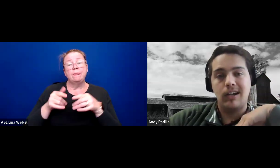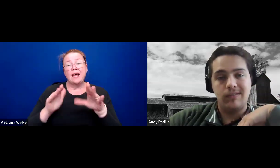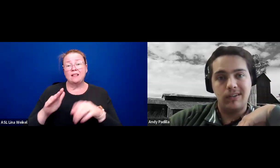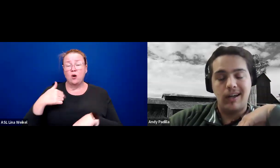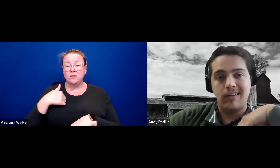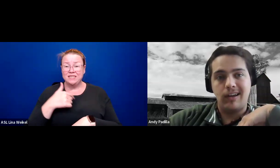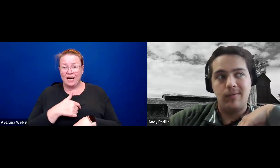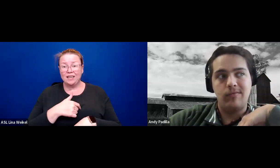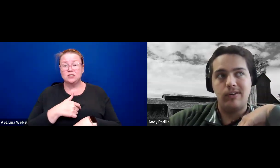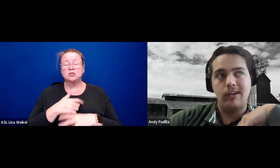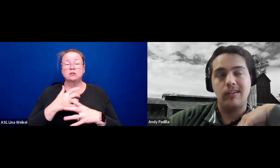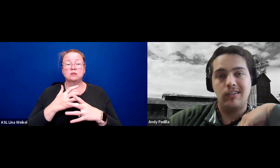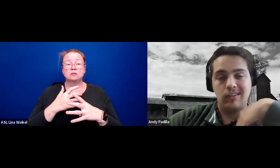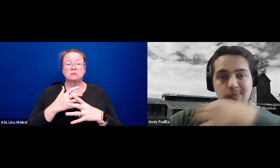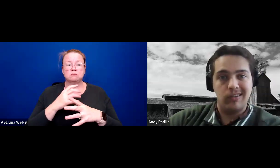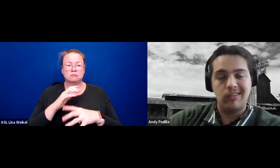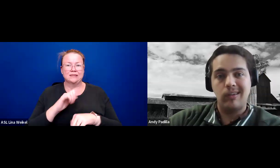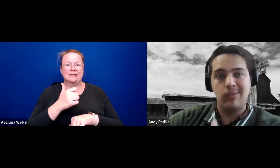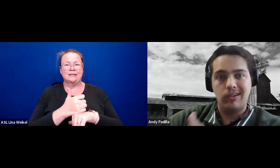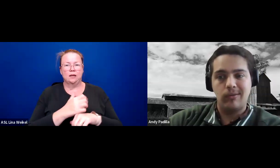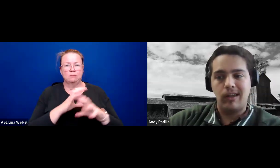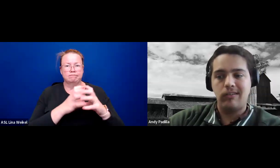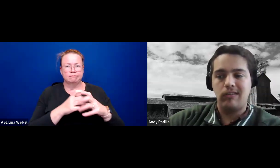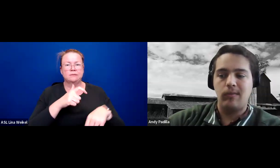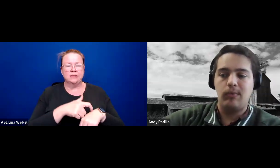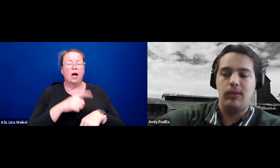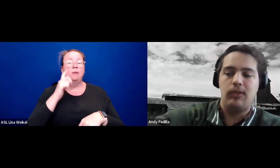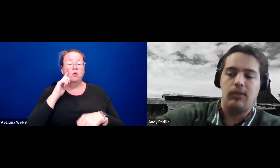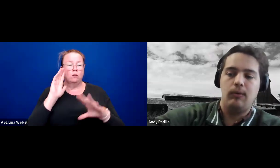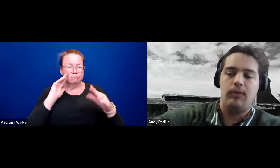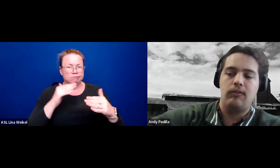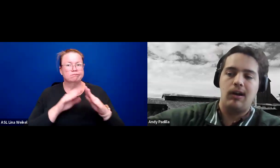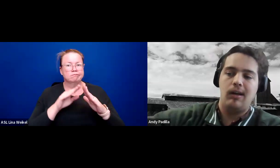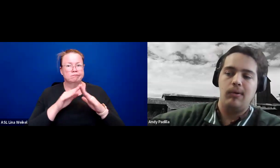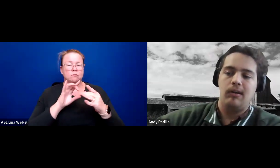Andy Padilla: kind of a lot time for explicitly building relationship with Andy Padilla: with the tribe.